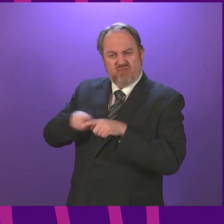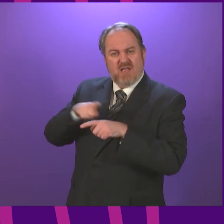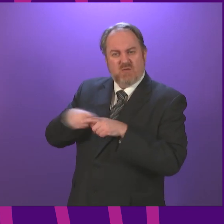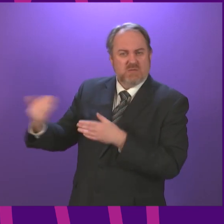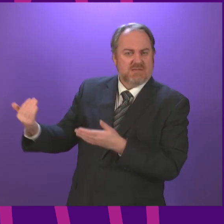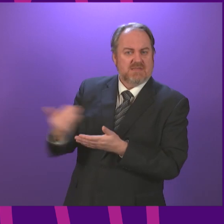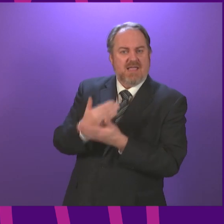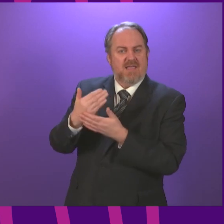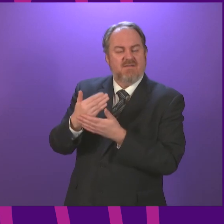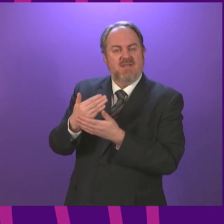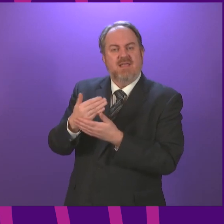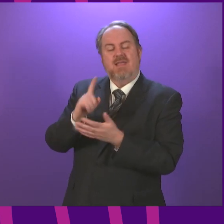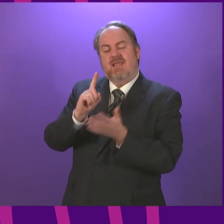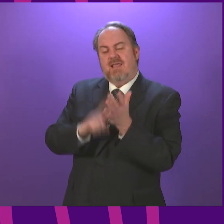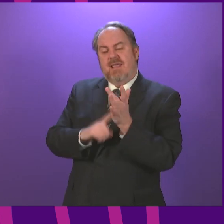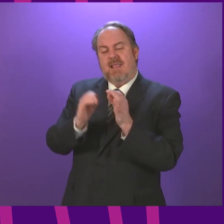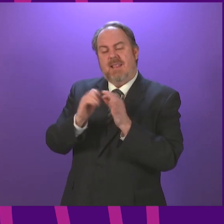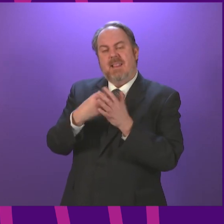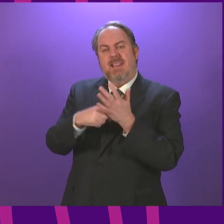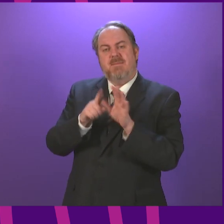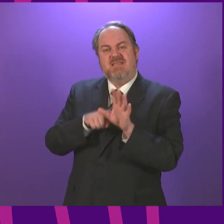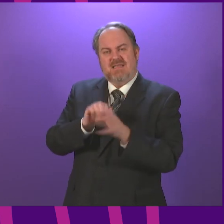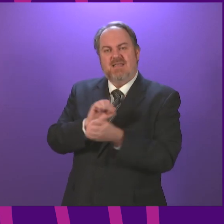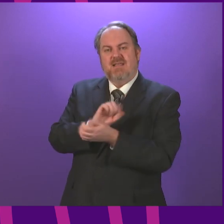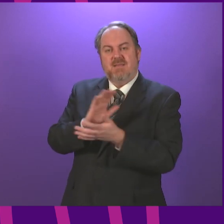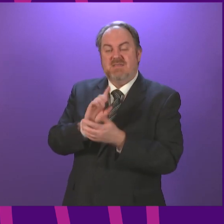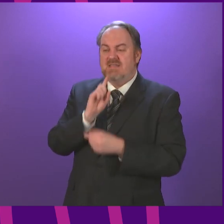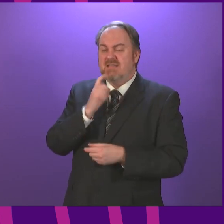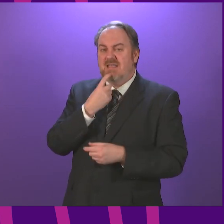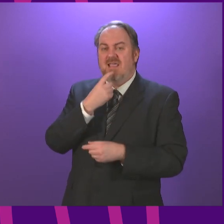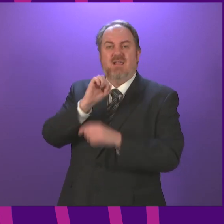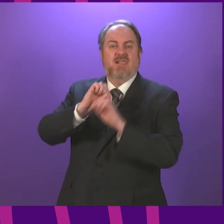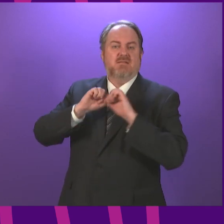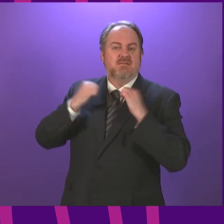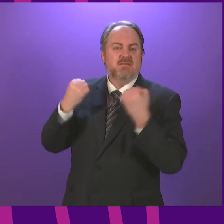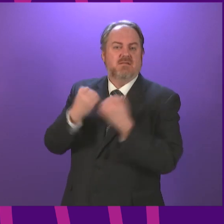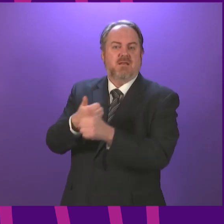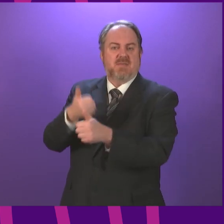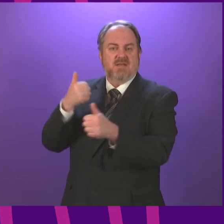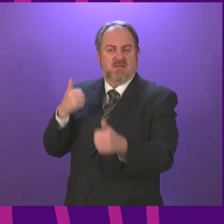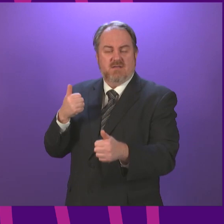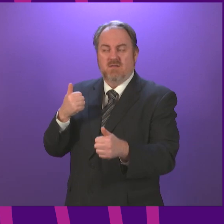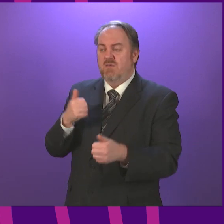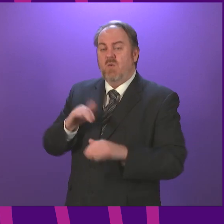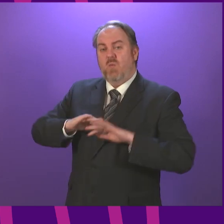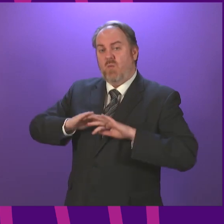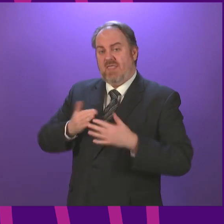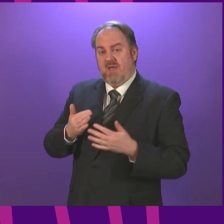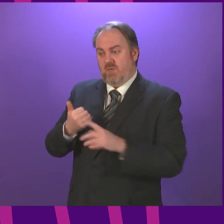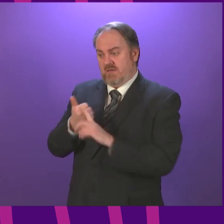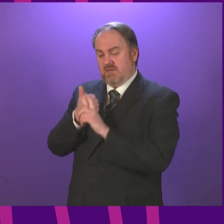now Liberty Steel, had we not worked with the company to enable that, those jobs would